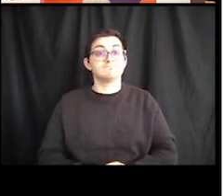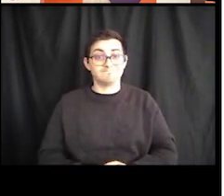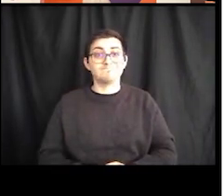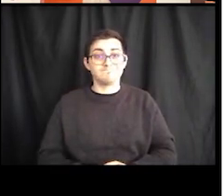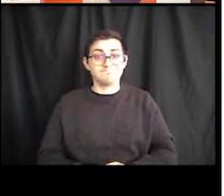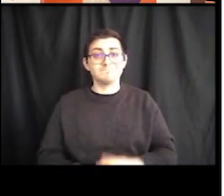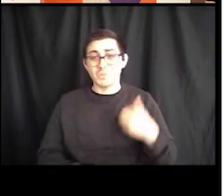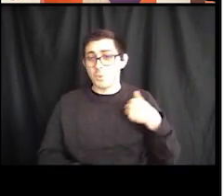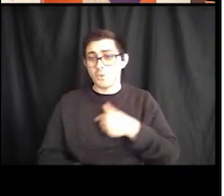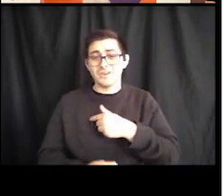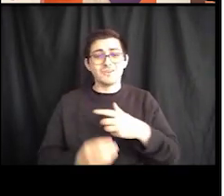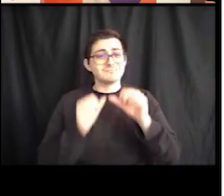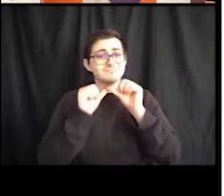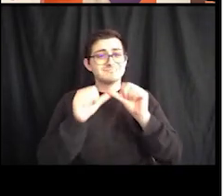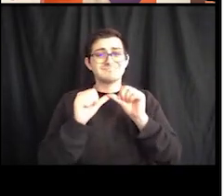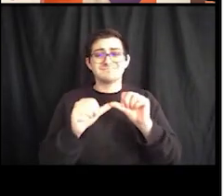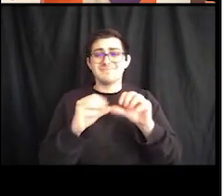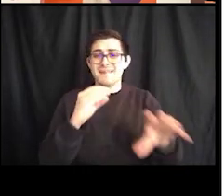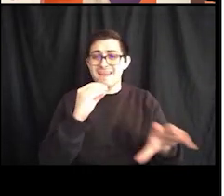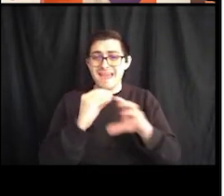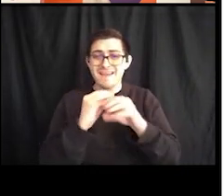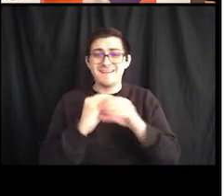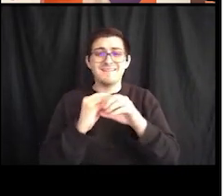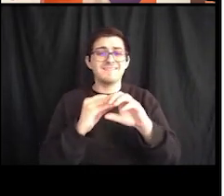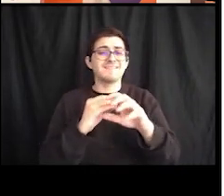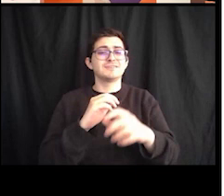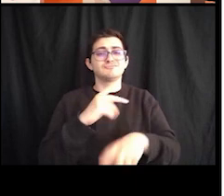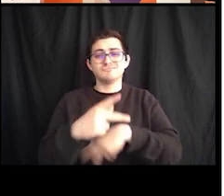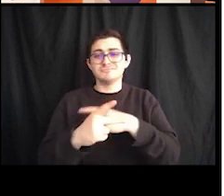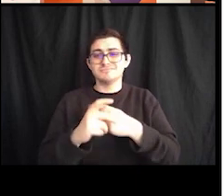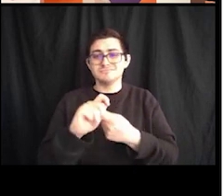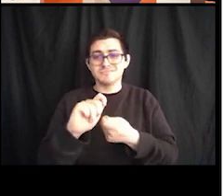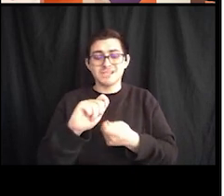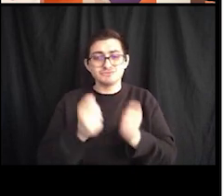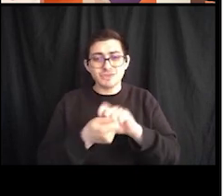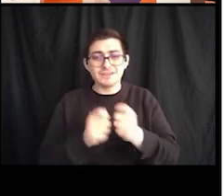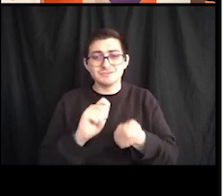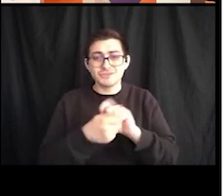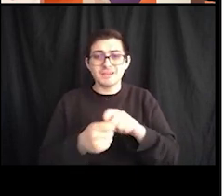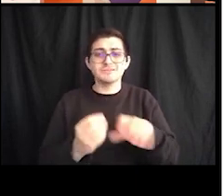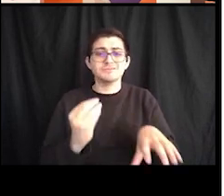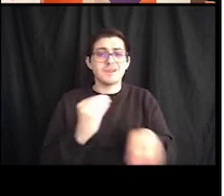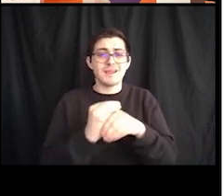I just want to say also, we looked at those really cool stickers. And you can create those sorts of things.